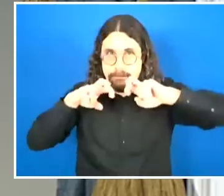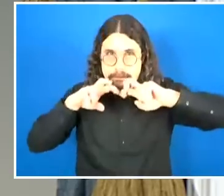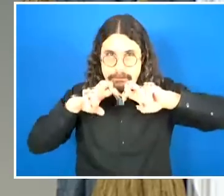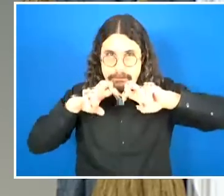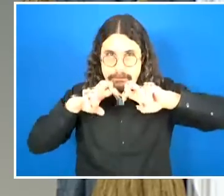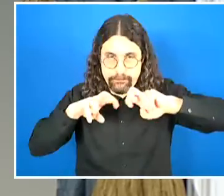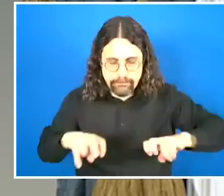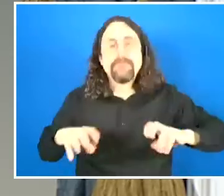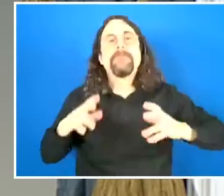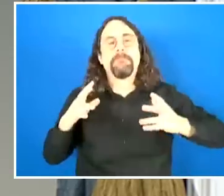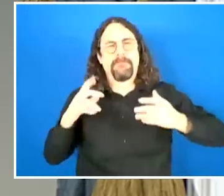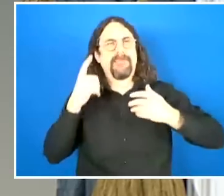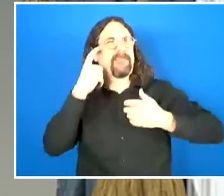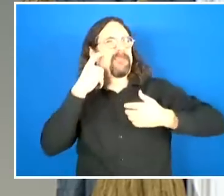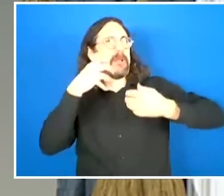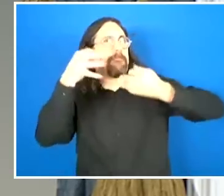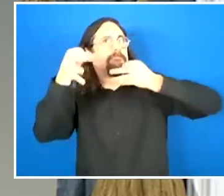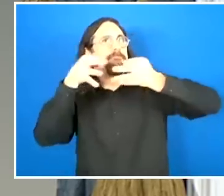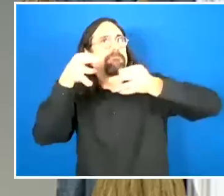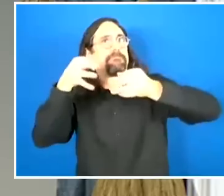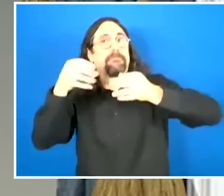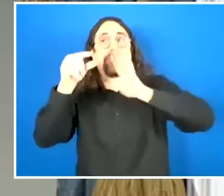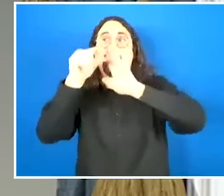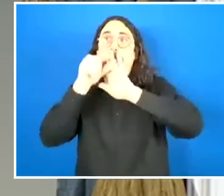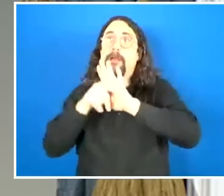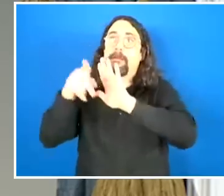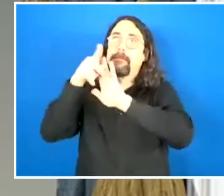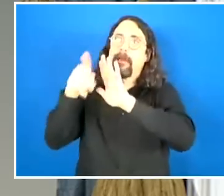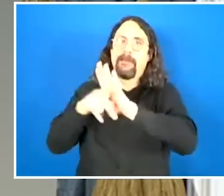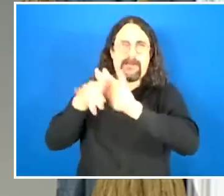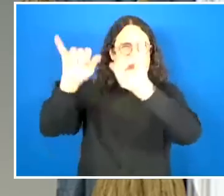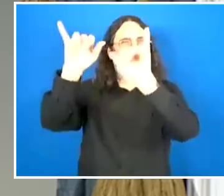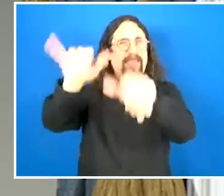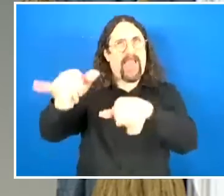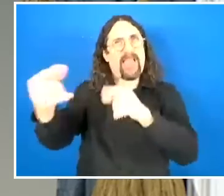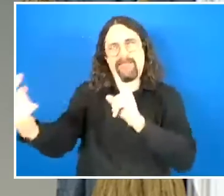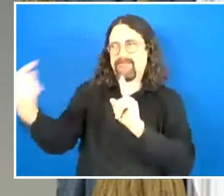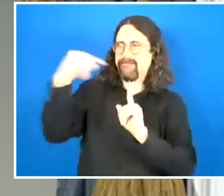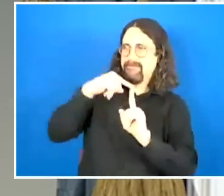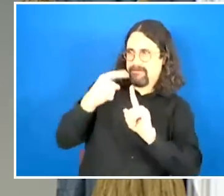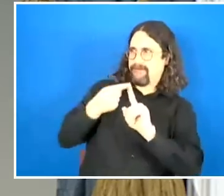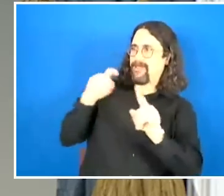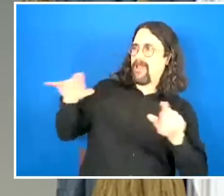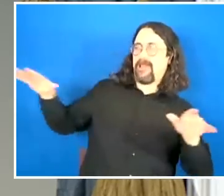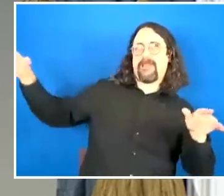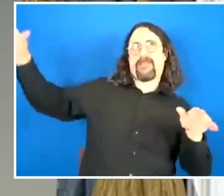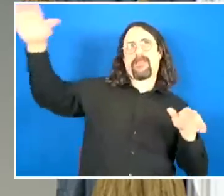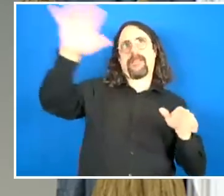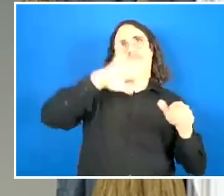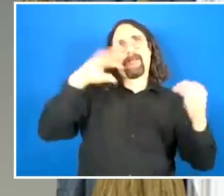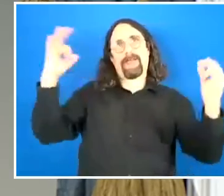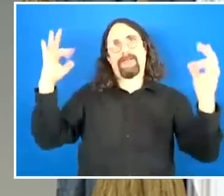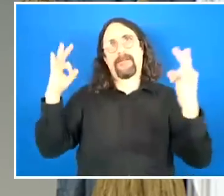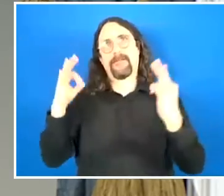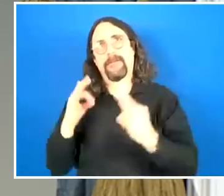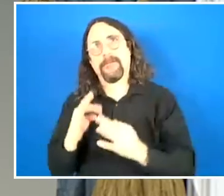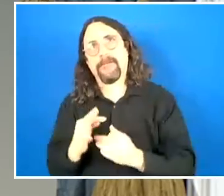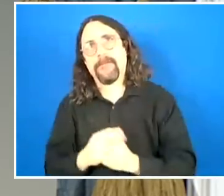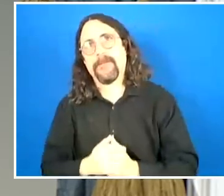NTIO ACCOUNT IN THIS NEW REALITY. MR. MAYOR, AS YOU SAID WE'VE DEVELOPED A OPLICY THAT KEEPS OUR STUDENTS ON TRACK.